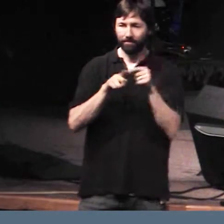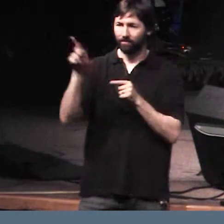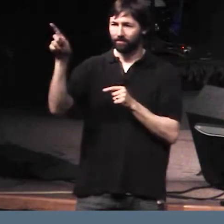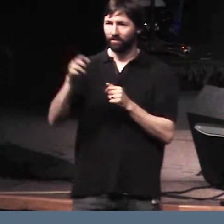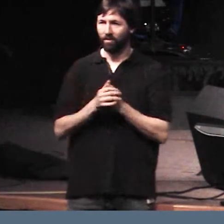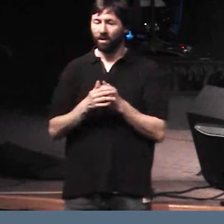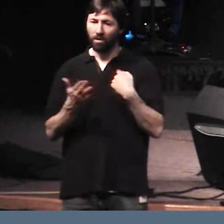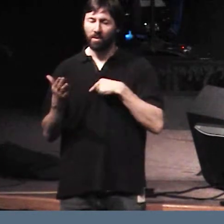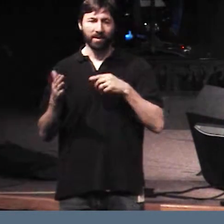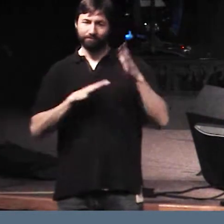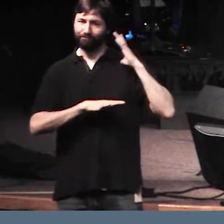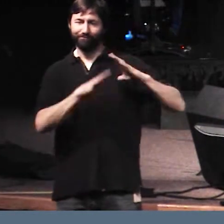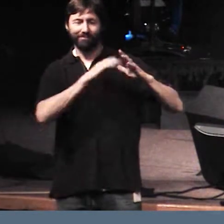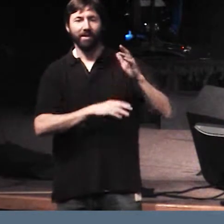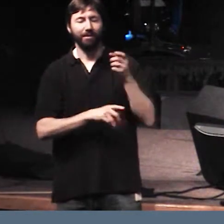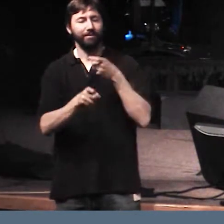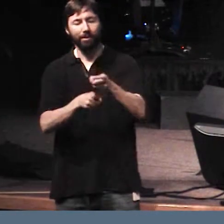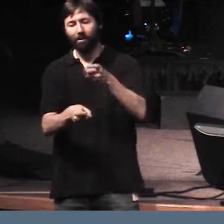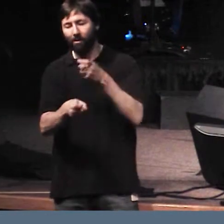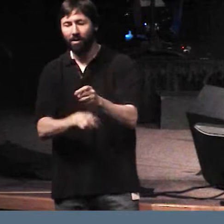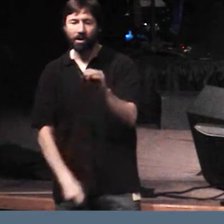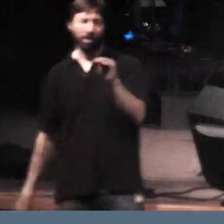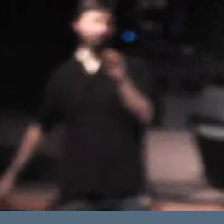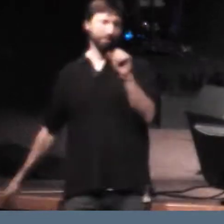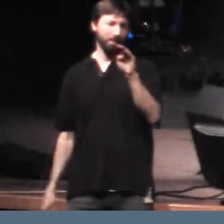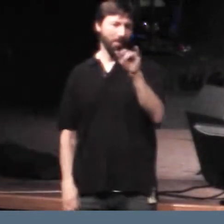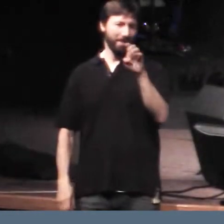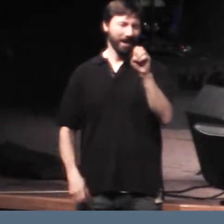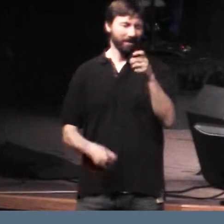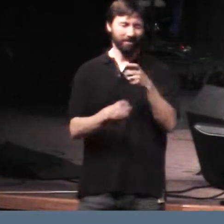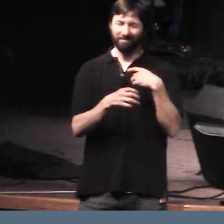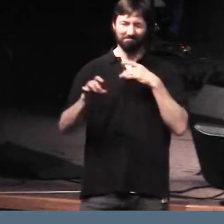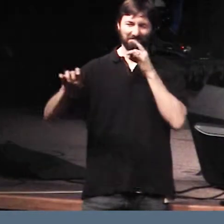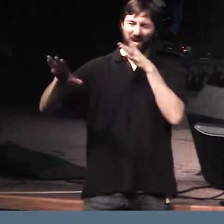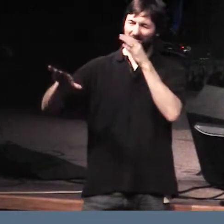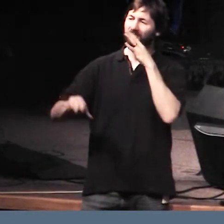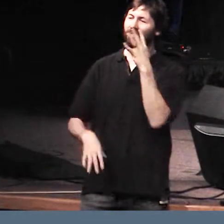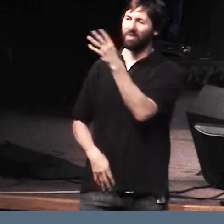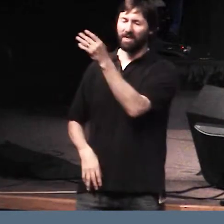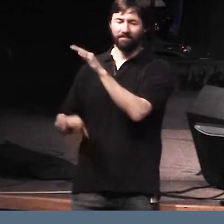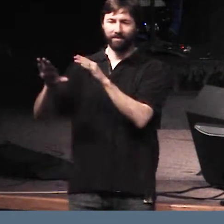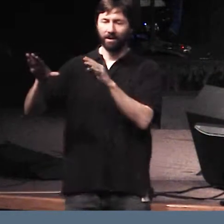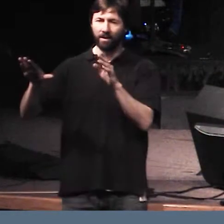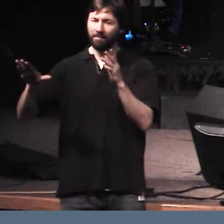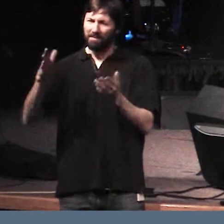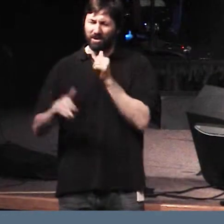Moabite jokes In fact there's one great Moabite joke Did you hear about the Moabite that a... You know what, I probably shouldn't tell that in church